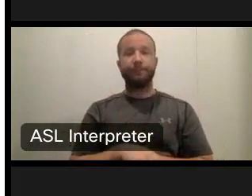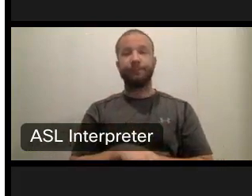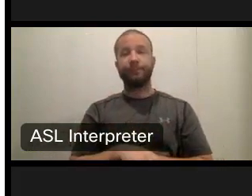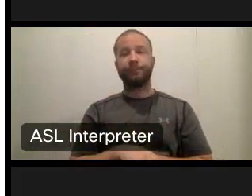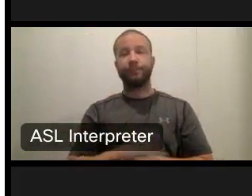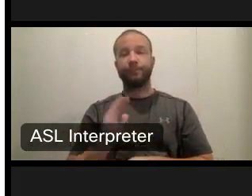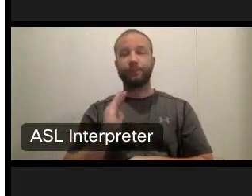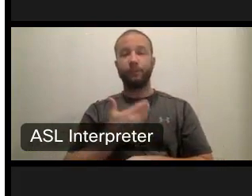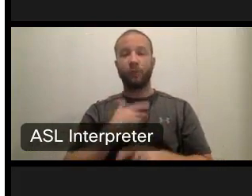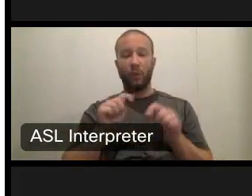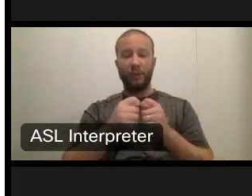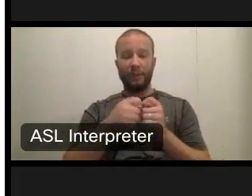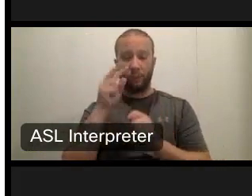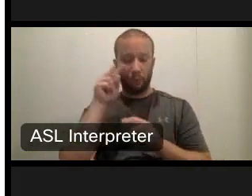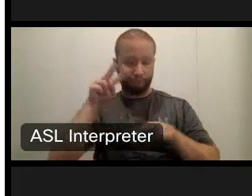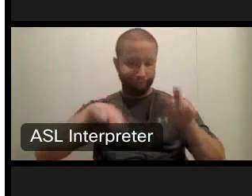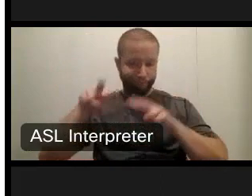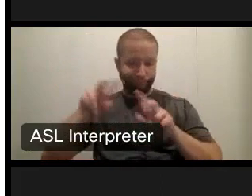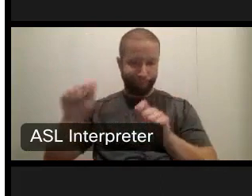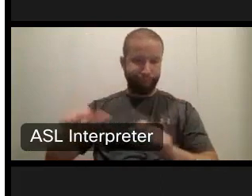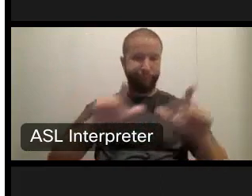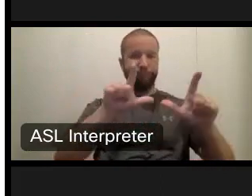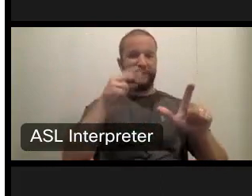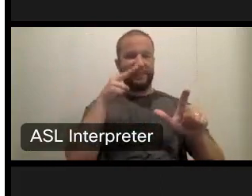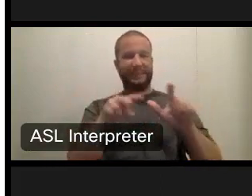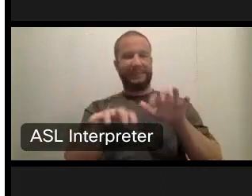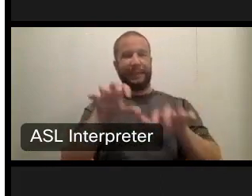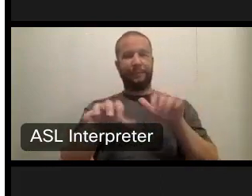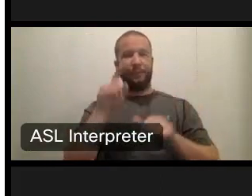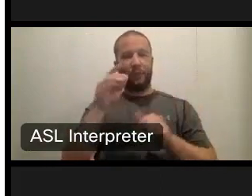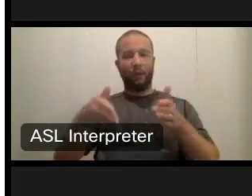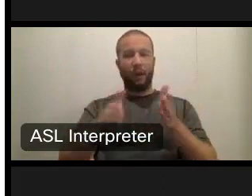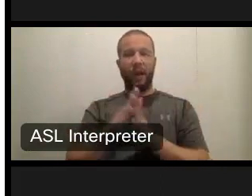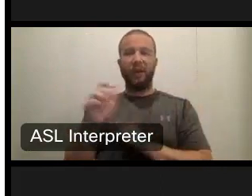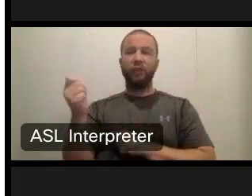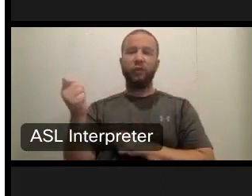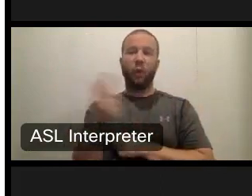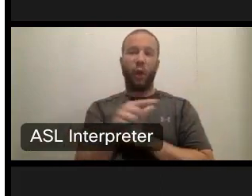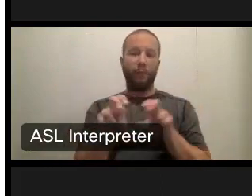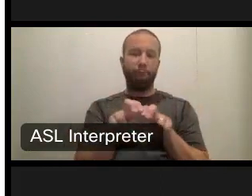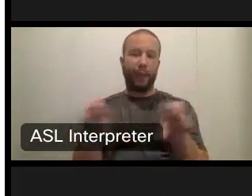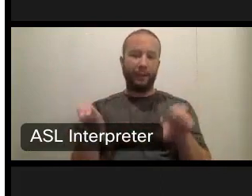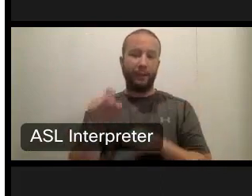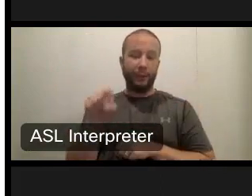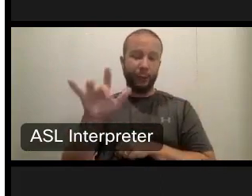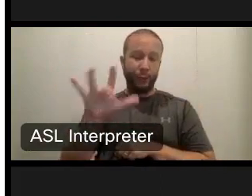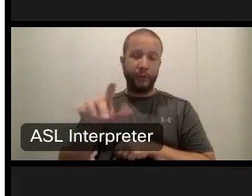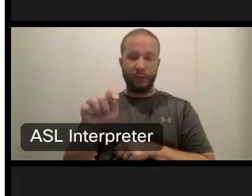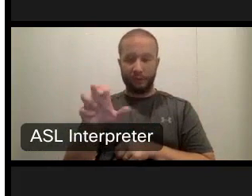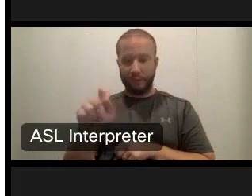or window will appear in the ask field select all panelists click the text box to type your